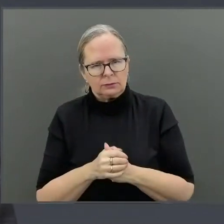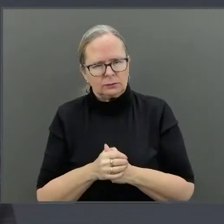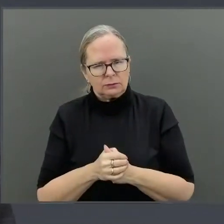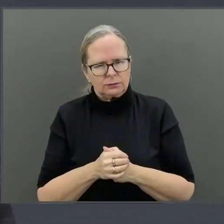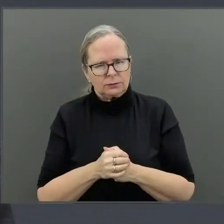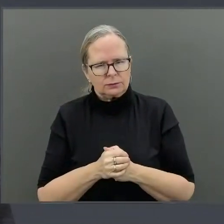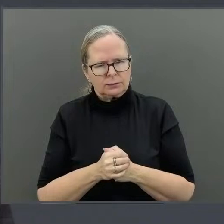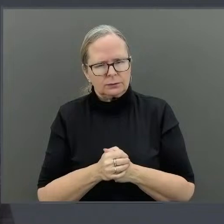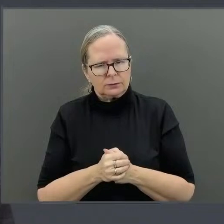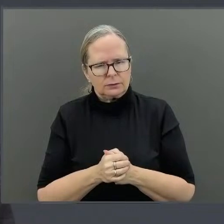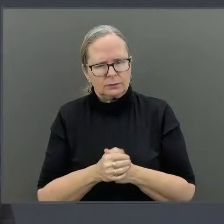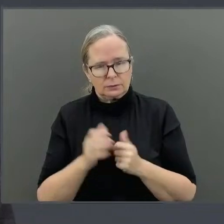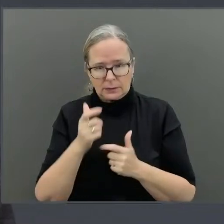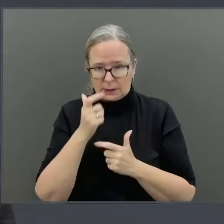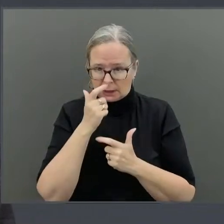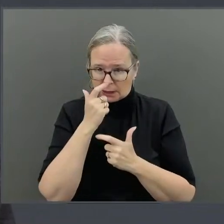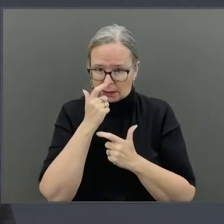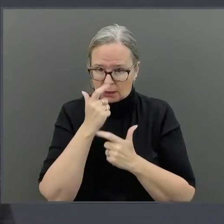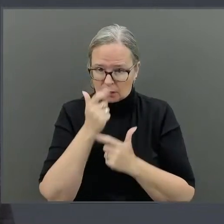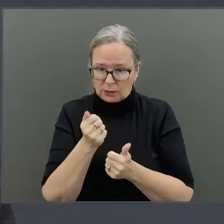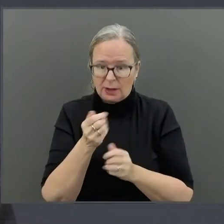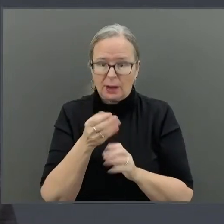uh to the memorial Pump Station that would have happened this fall and this